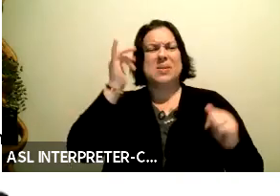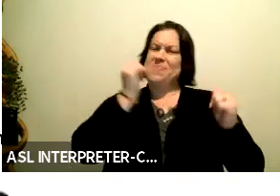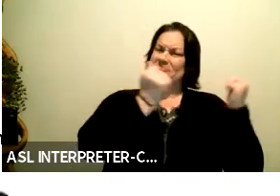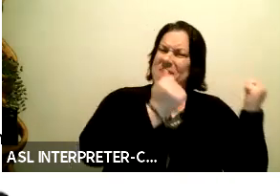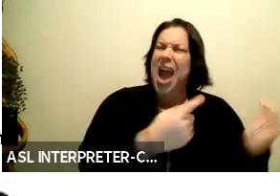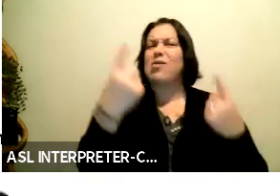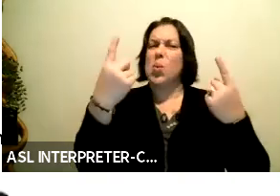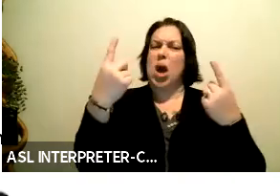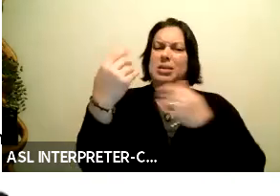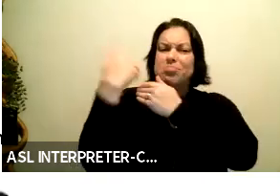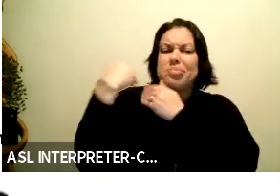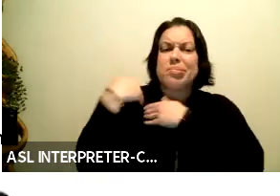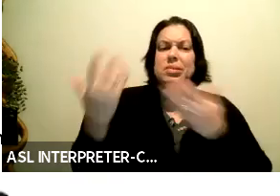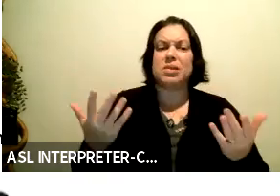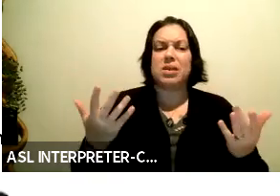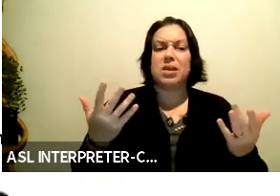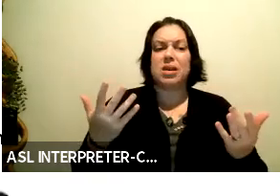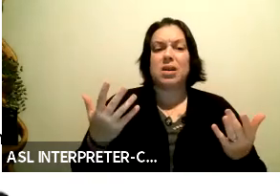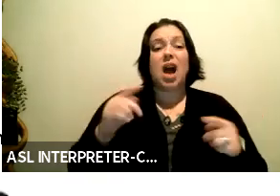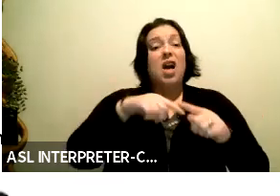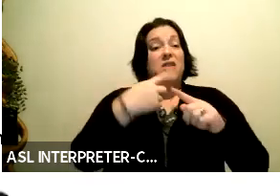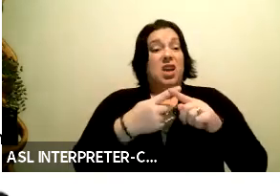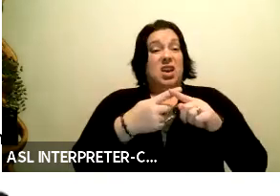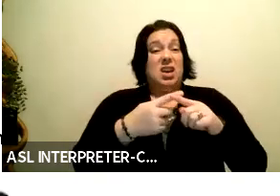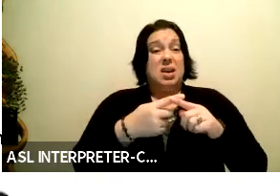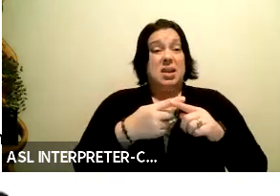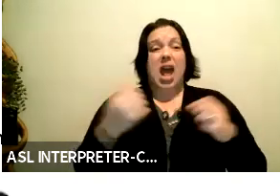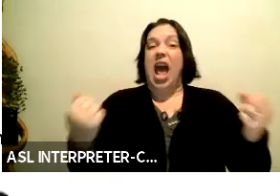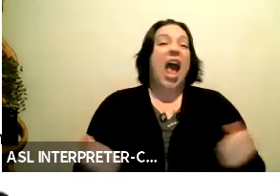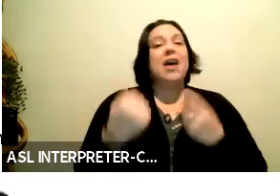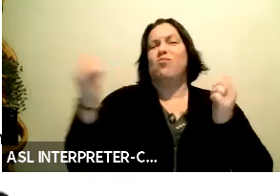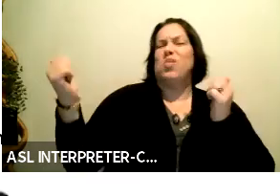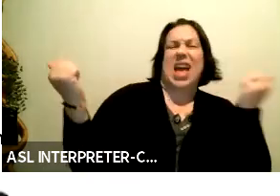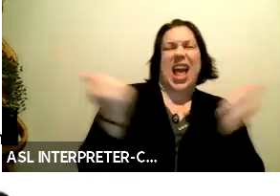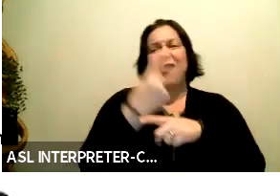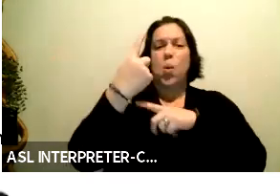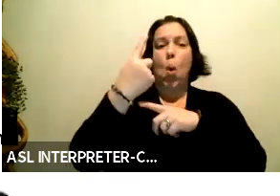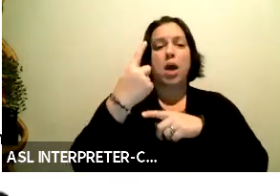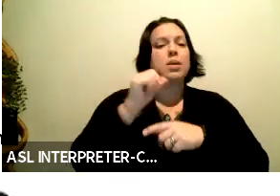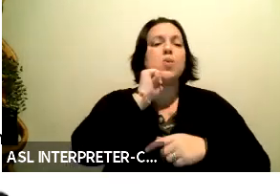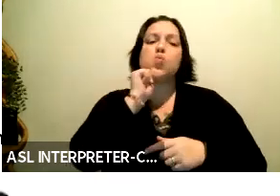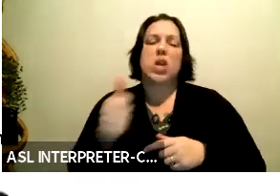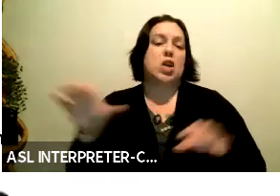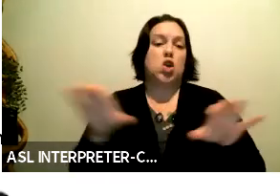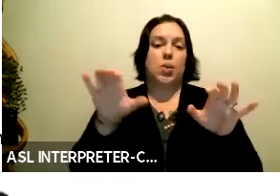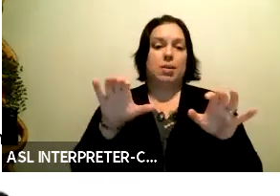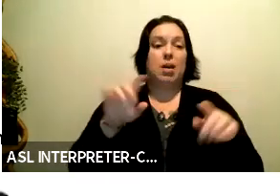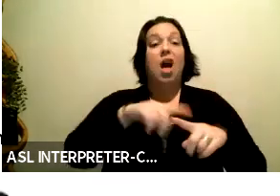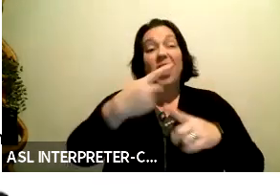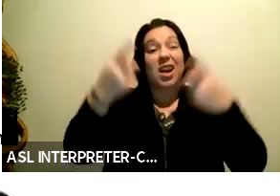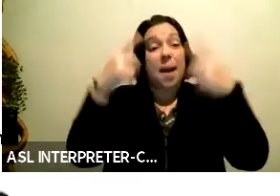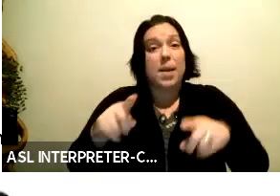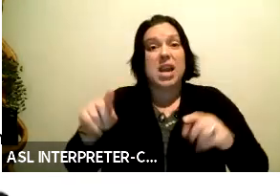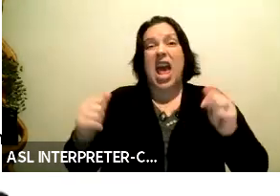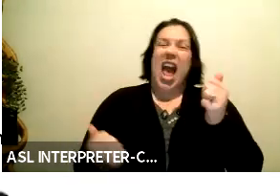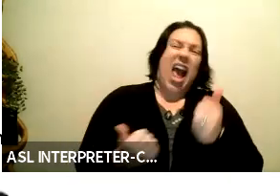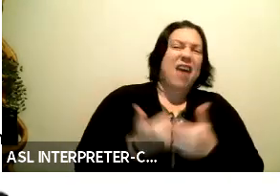do it. It ended up that Everybody blamed Somebody when Nobody did what Anybody could have done.